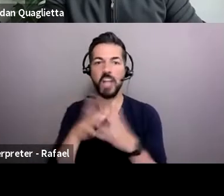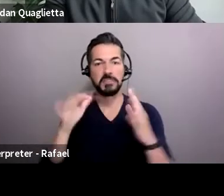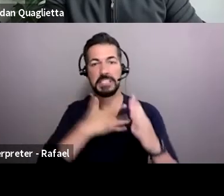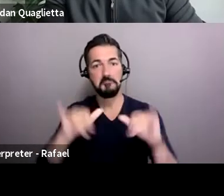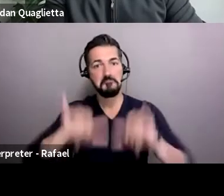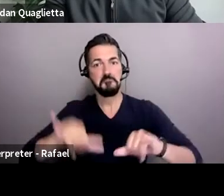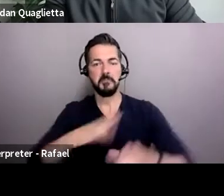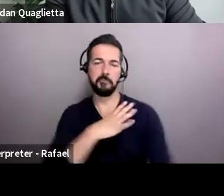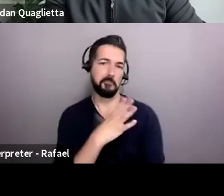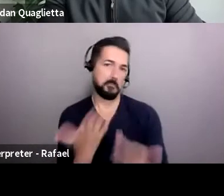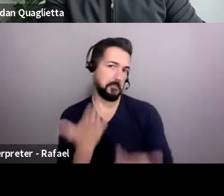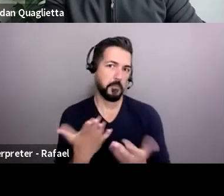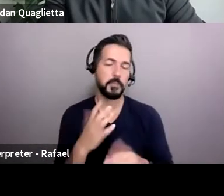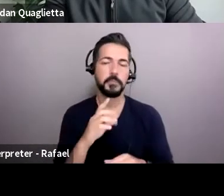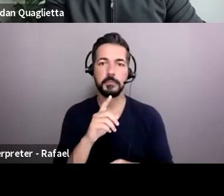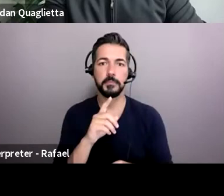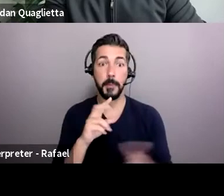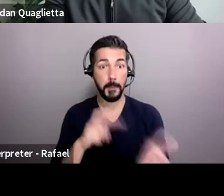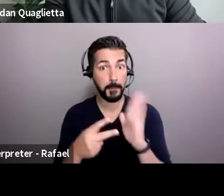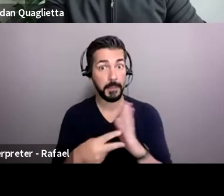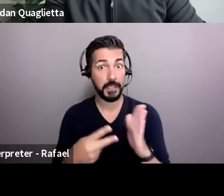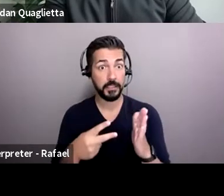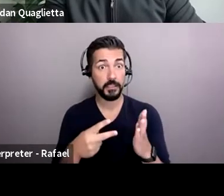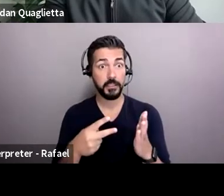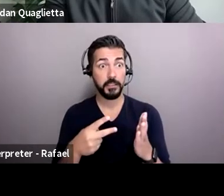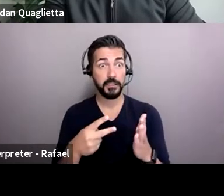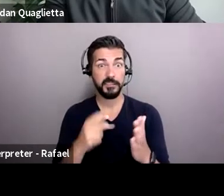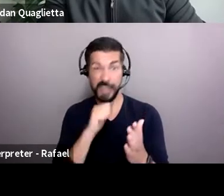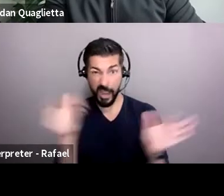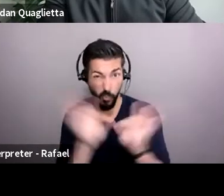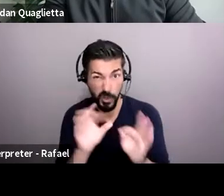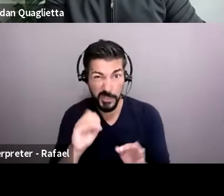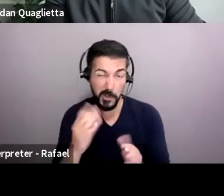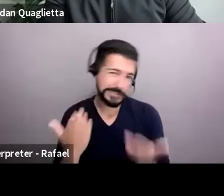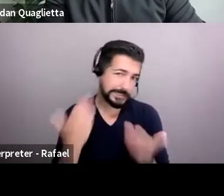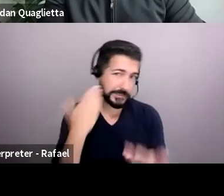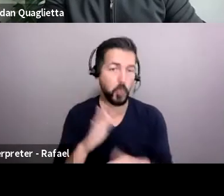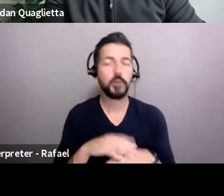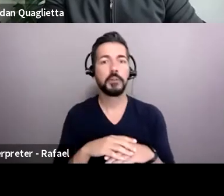It doesn't necessarily mean it's going to work for you to not do so, though, unless there's really nothing you're up against.